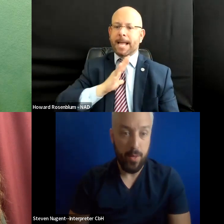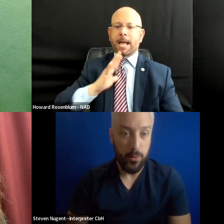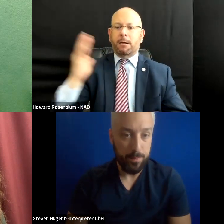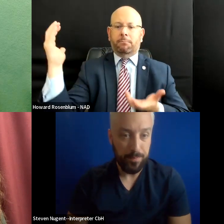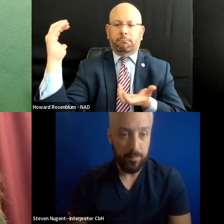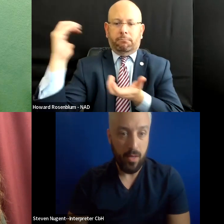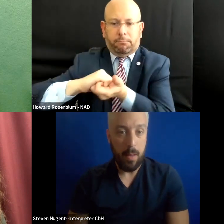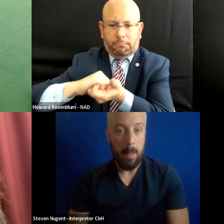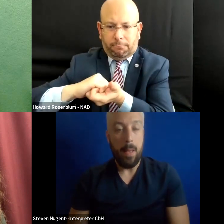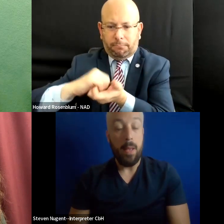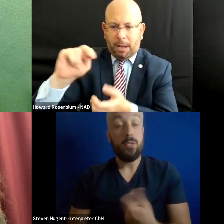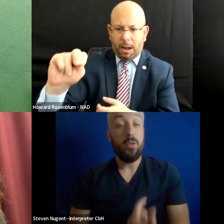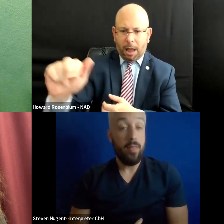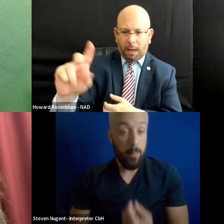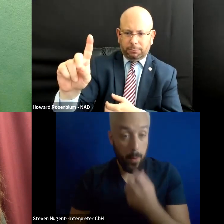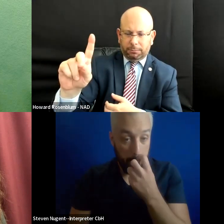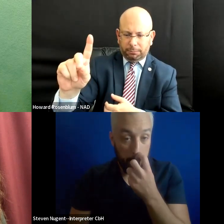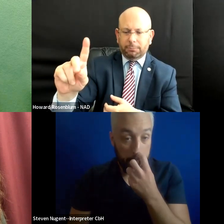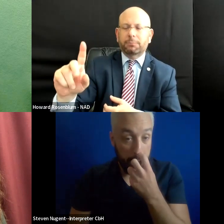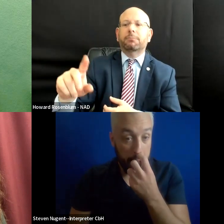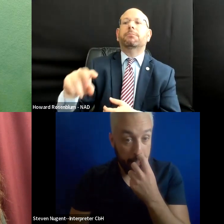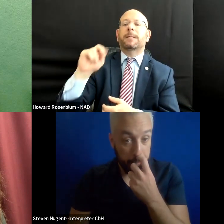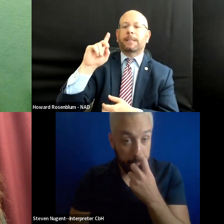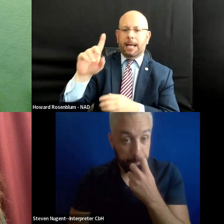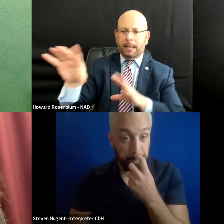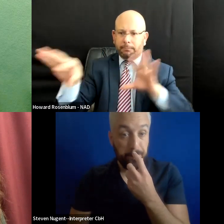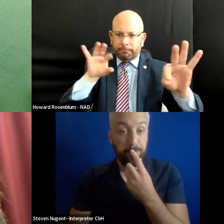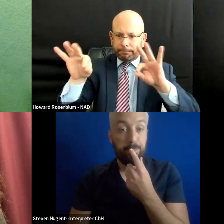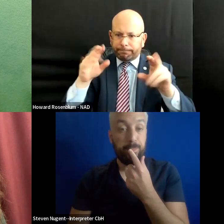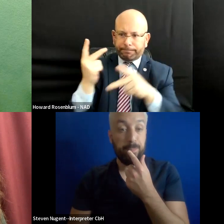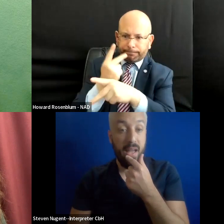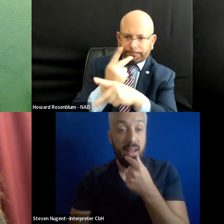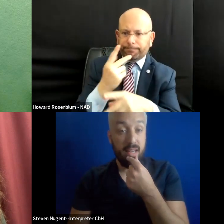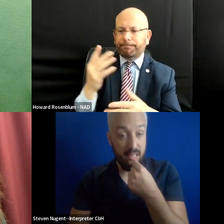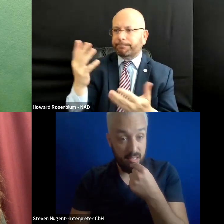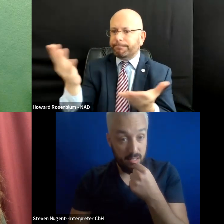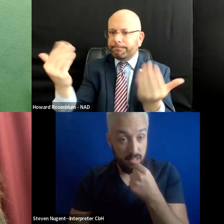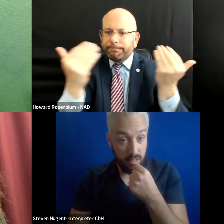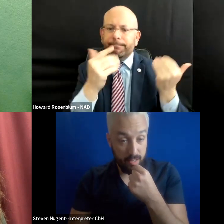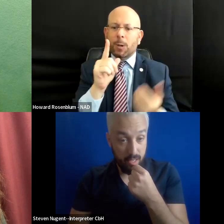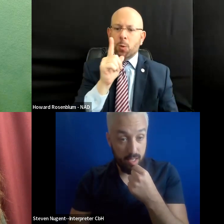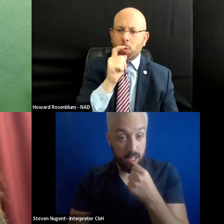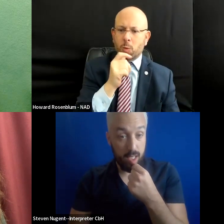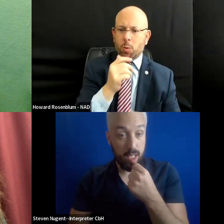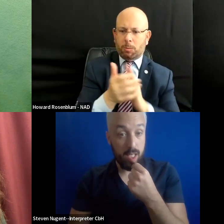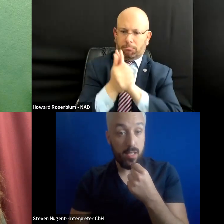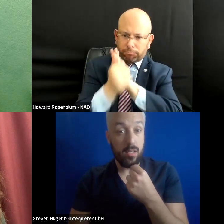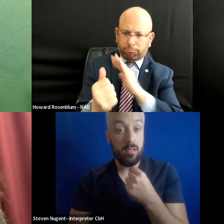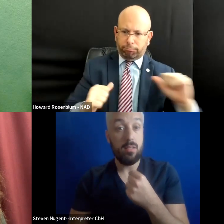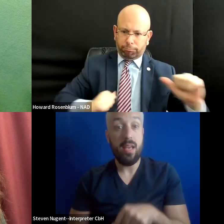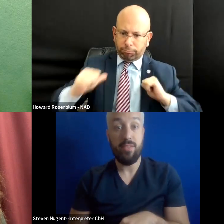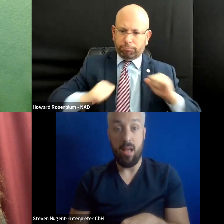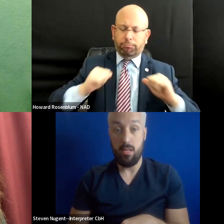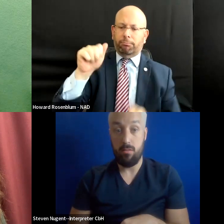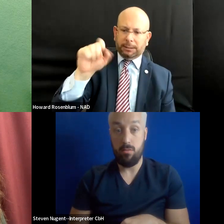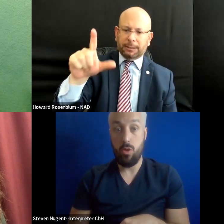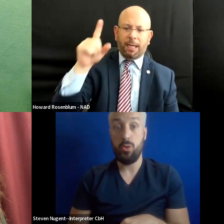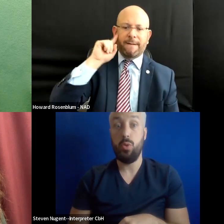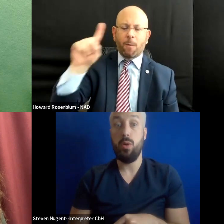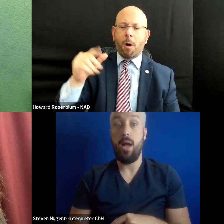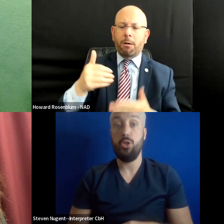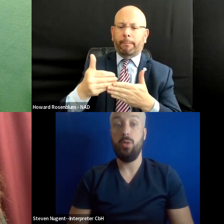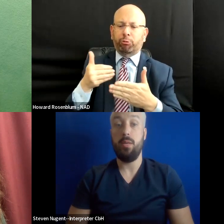hearing interpreters